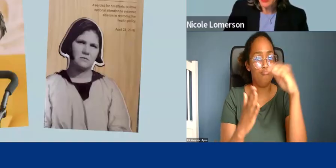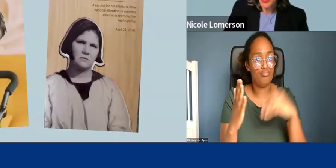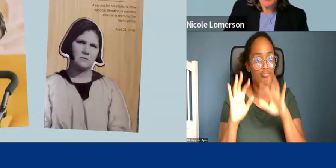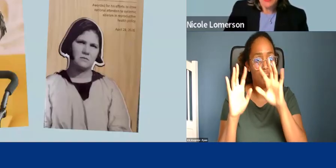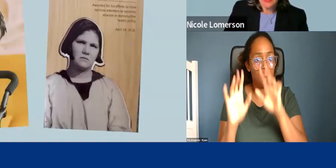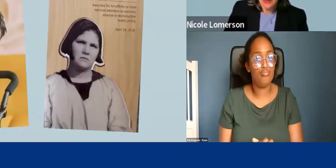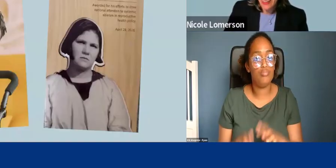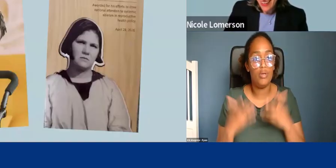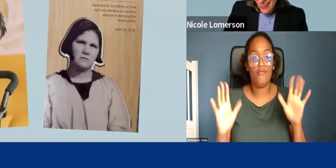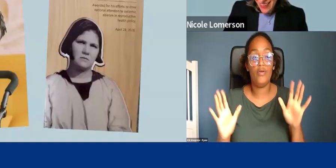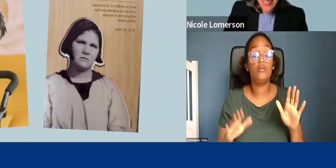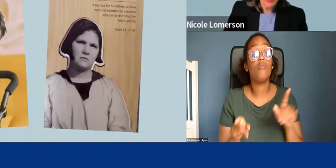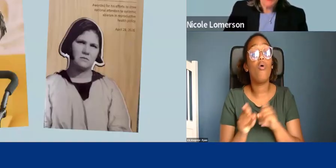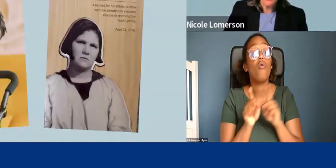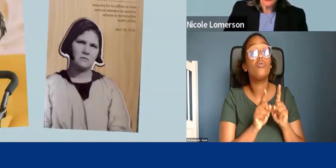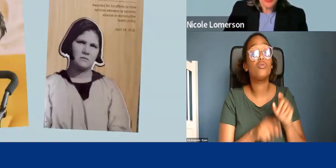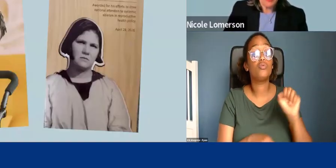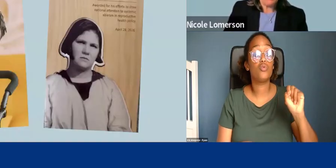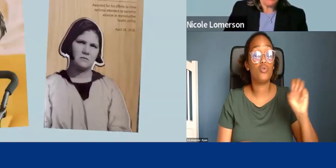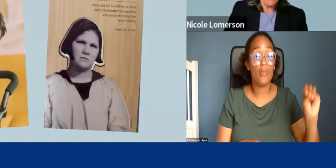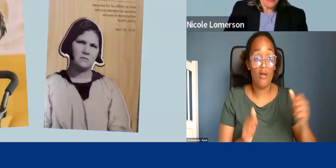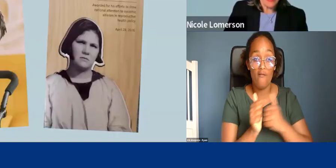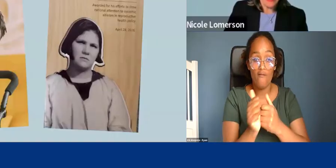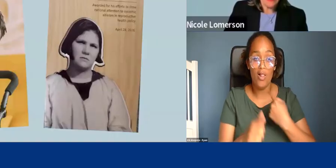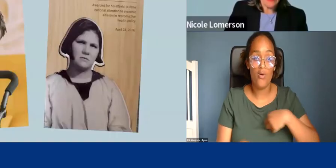on social media. Thanks so much and have a great day.